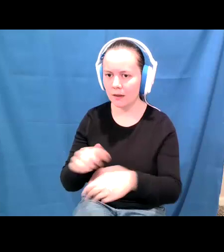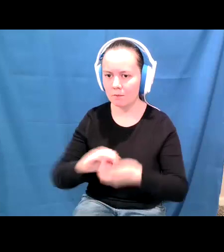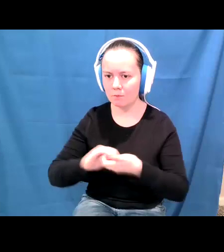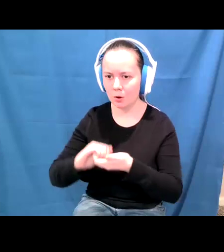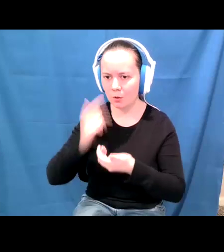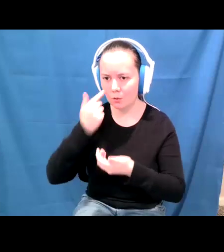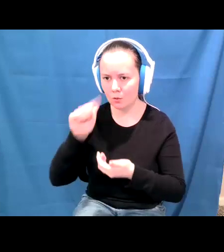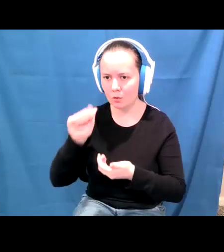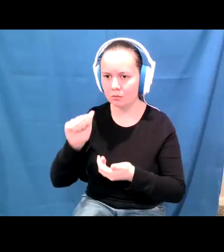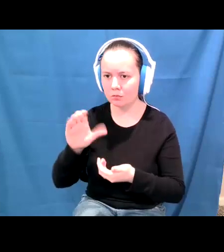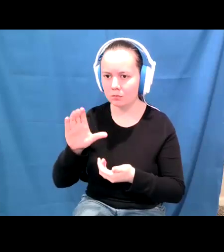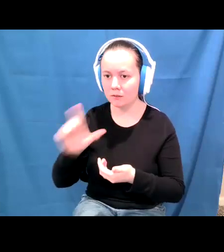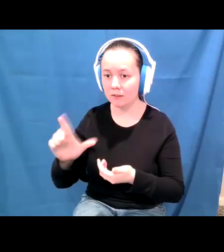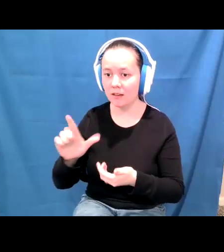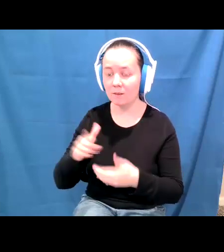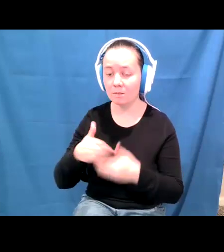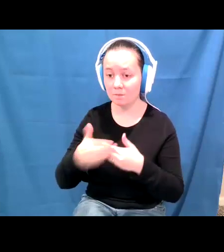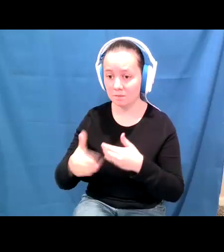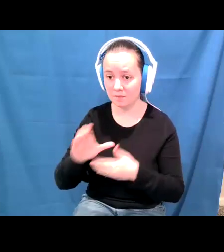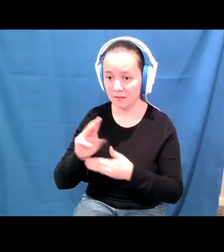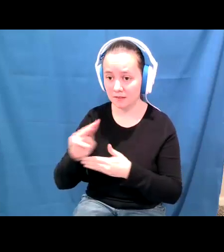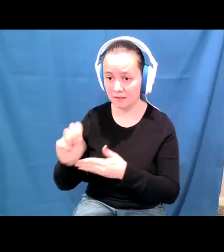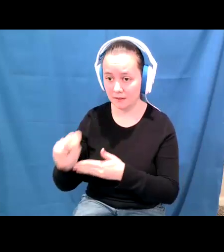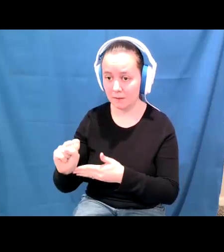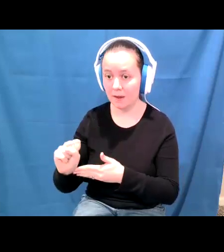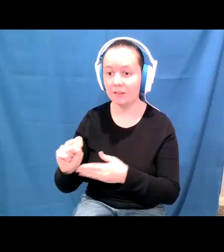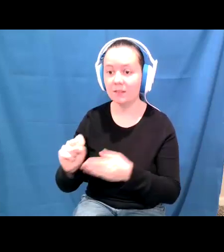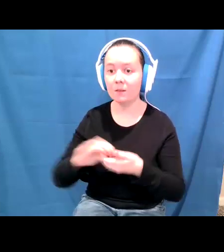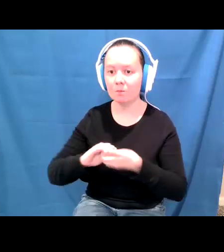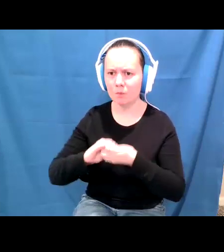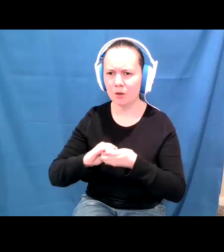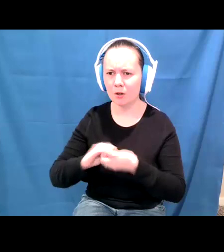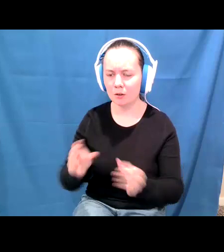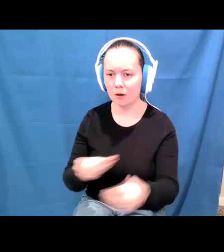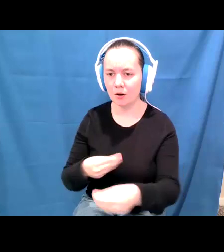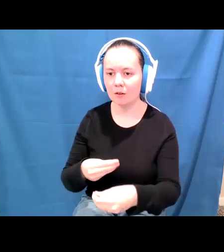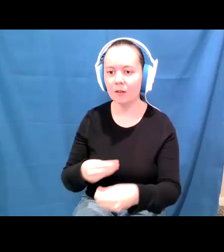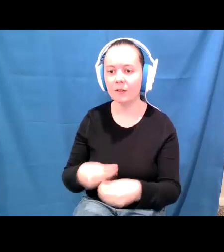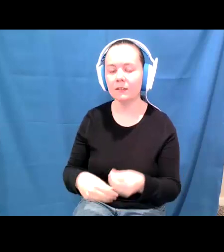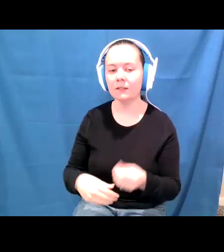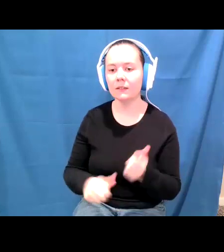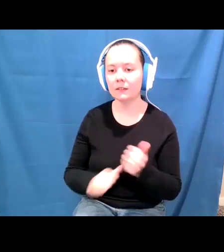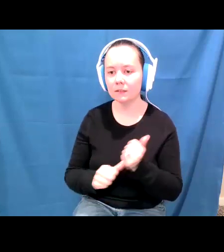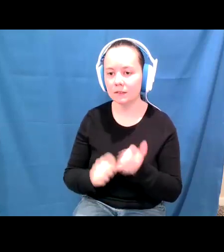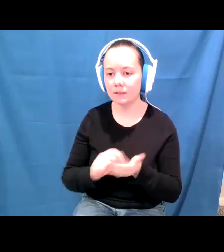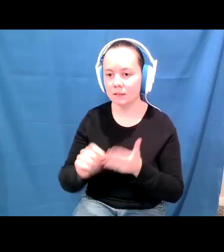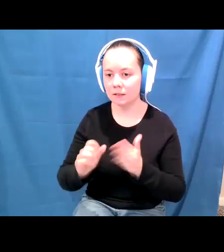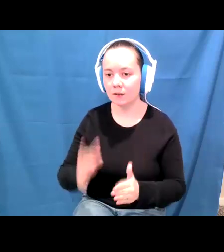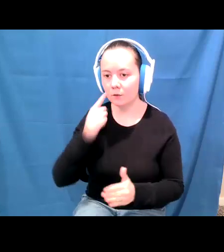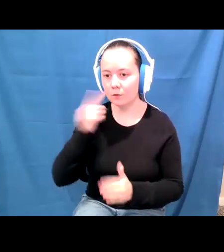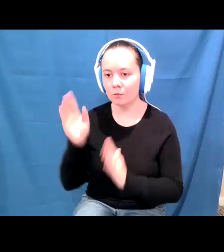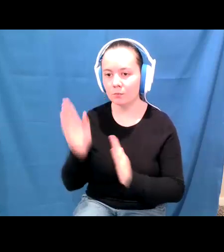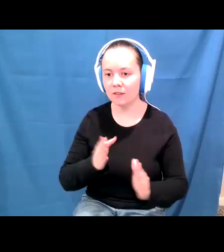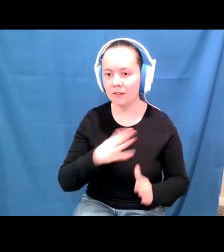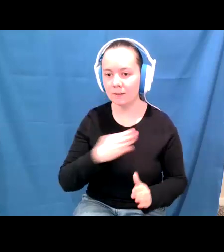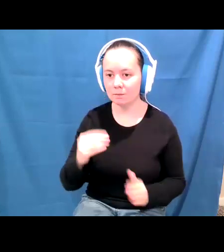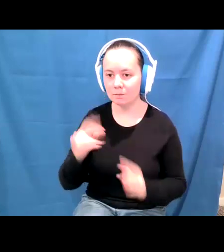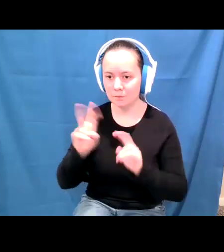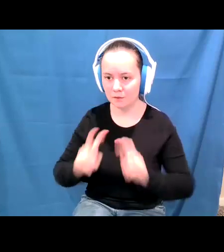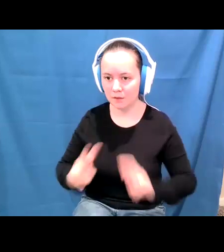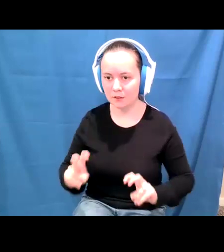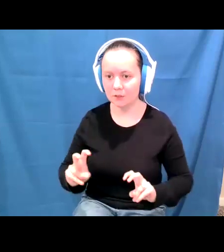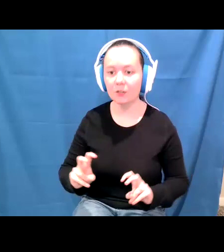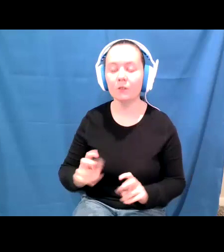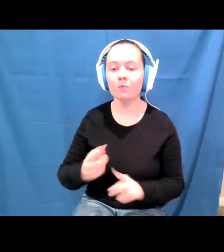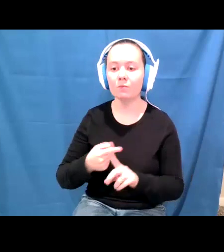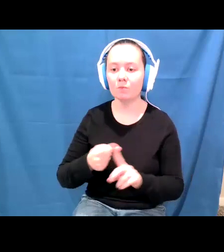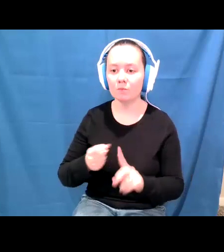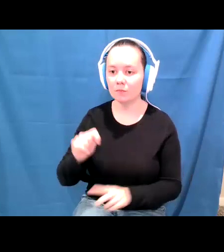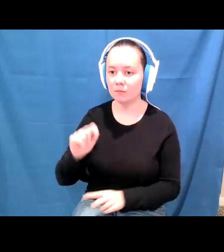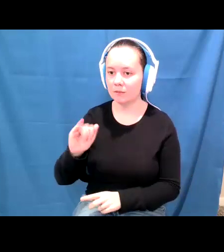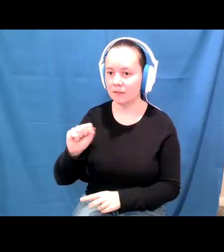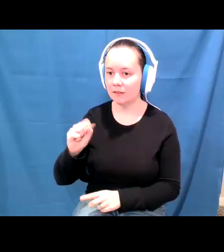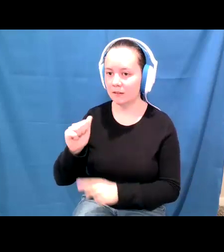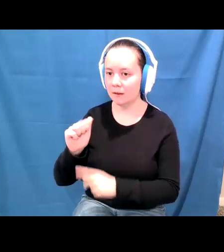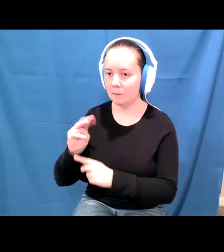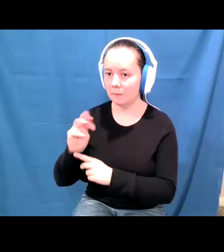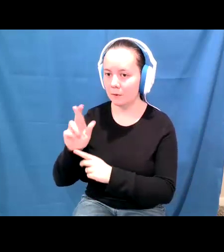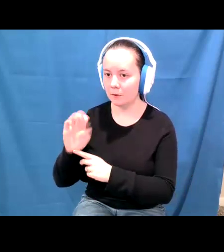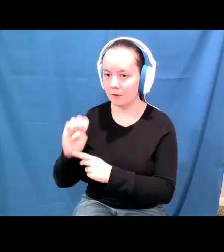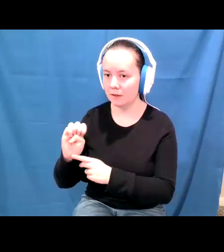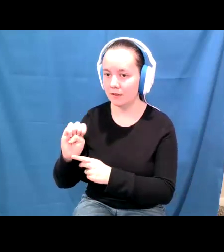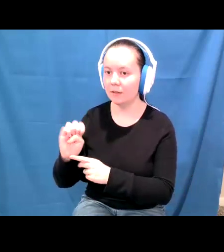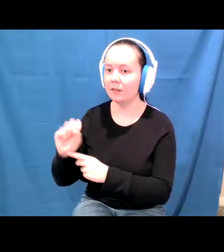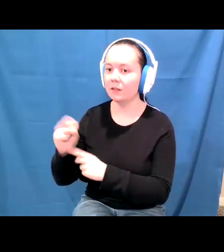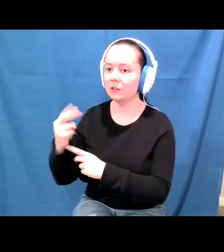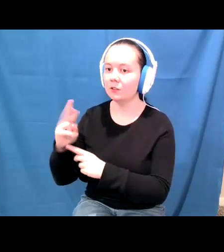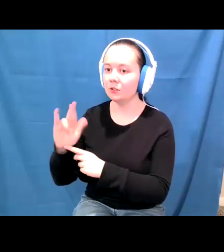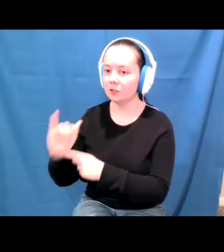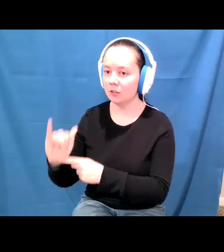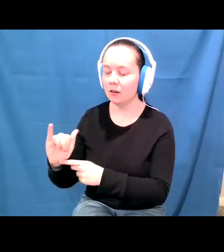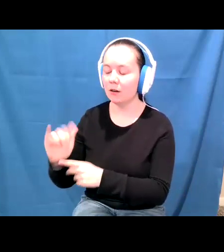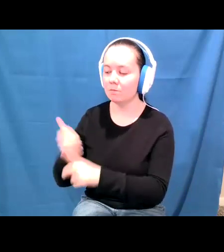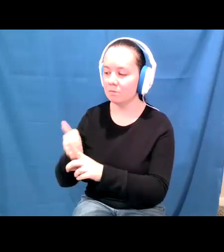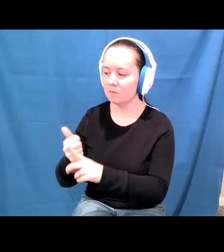After CMS, you will hear from our partners at the Office of the Assistant Secretary for Planning and Evaluation. You'll hear from Tisa Marie Sherry, who is the deputy assistant secretary for planning and evaluation.